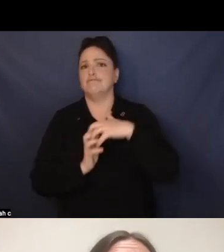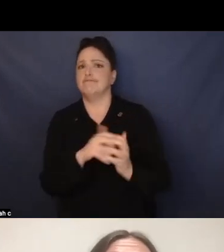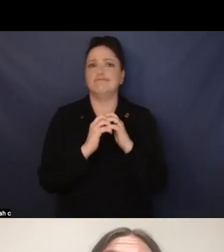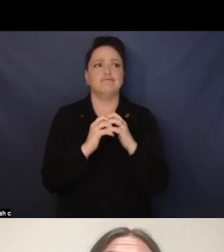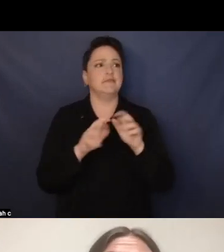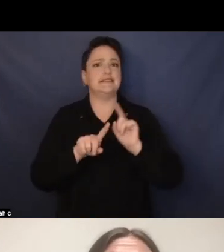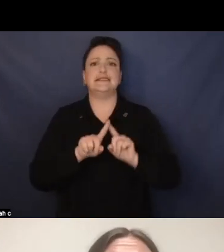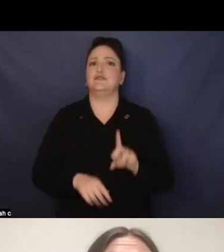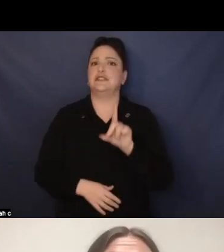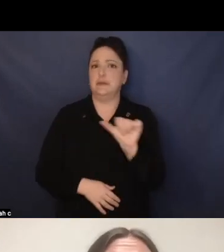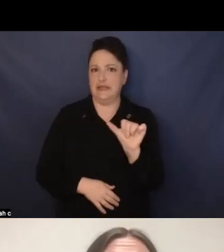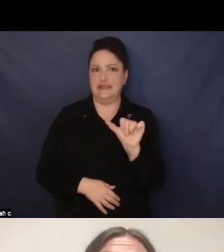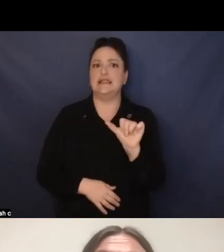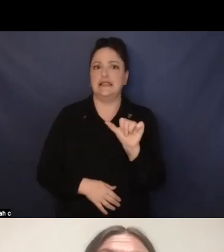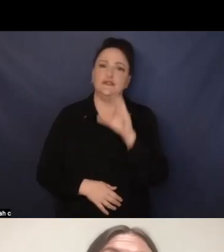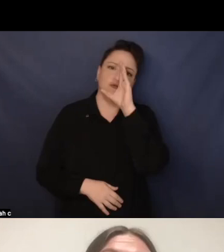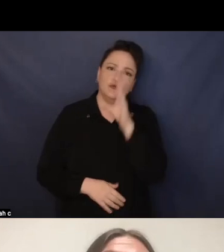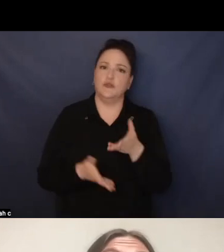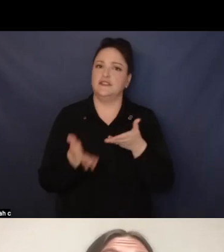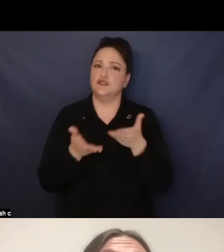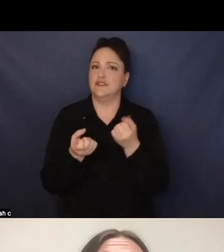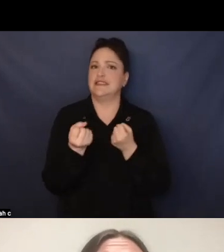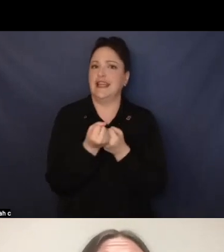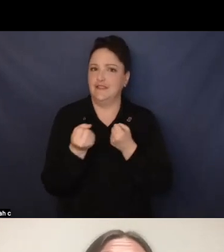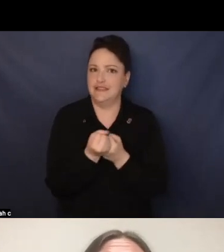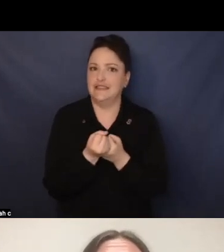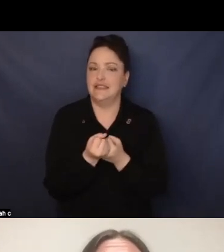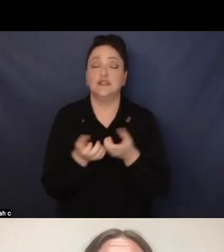and direct services organization serving northern Alameda County.